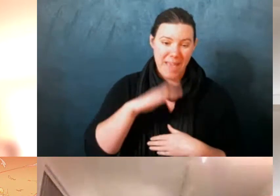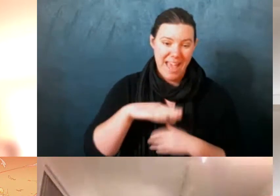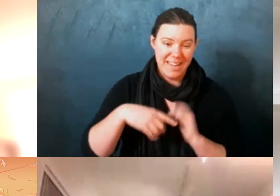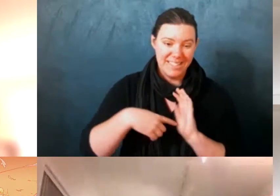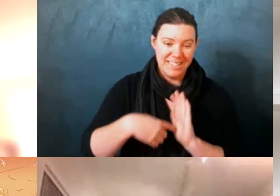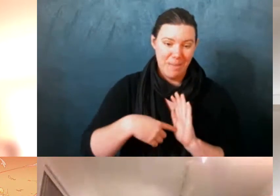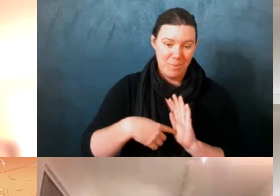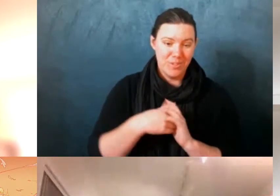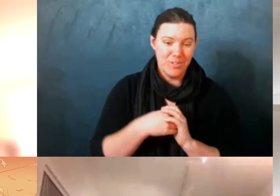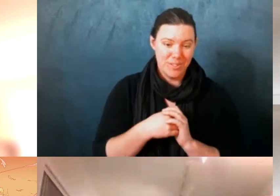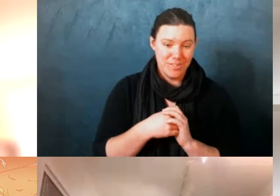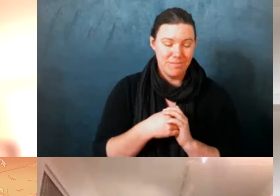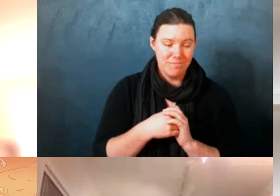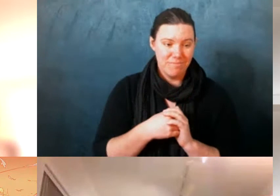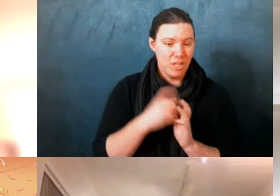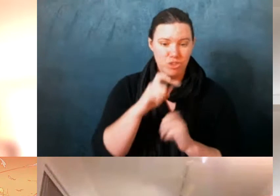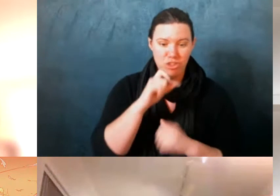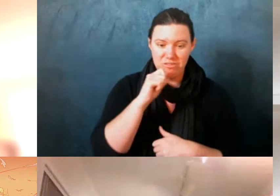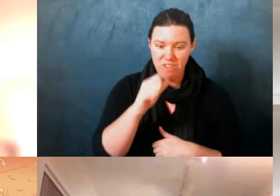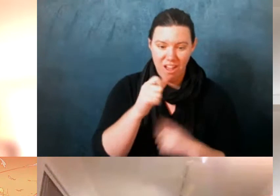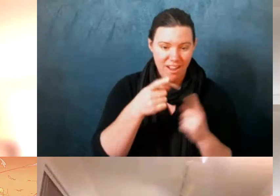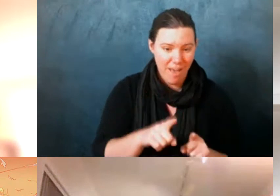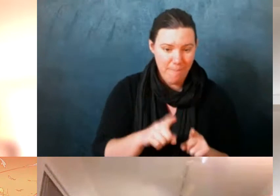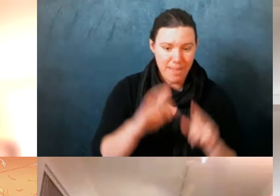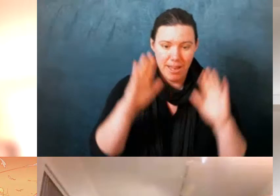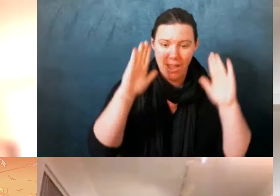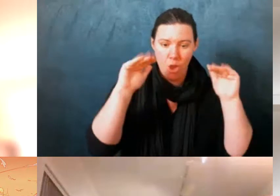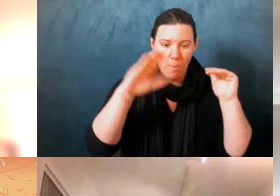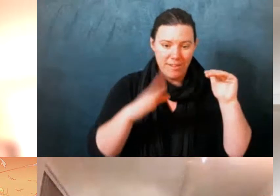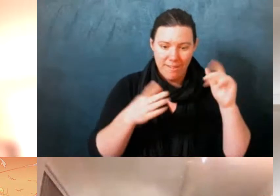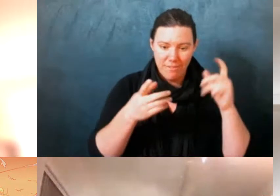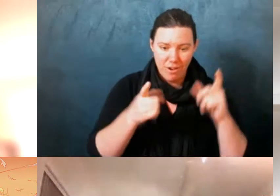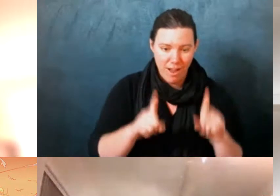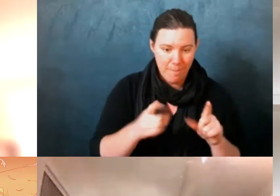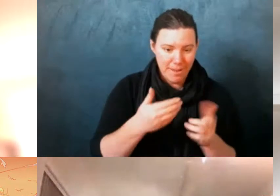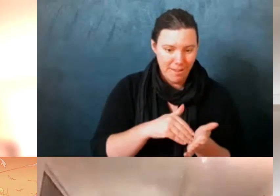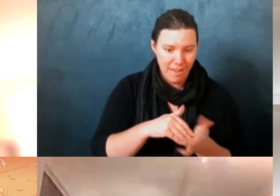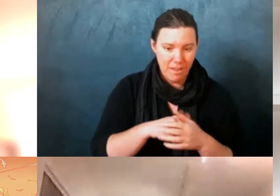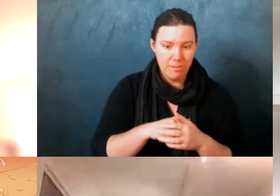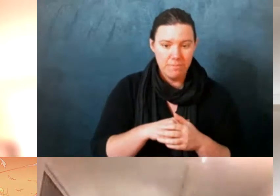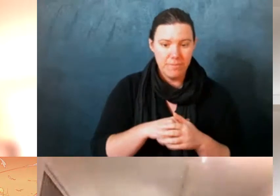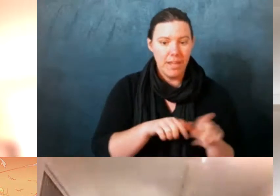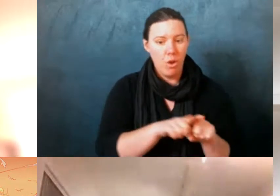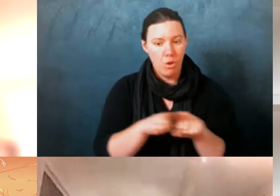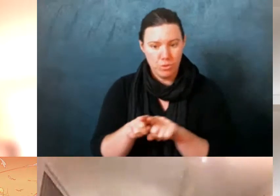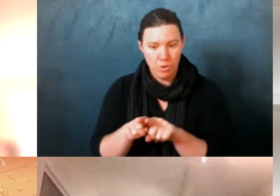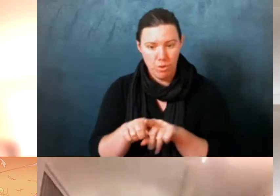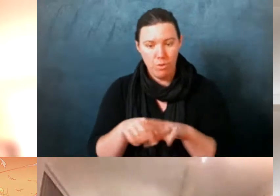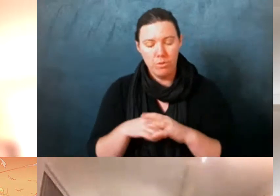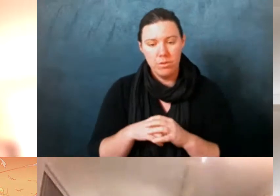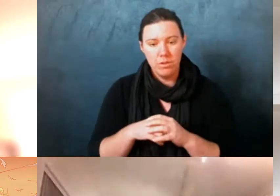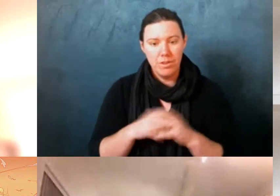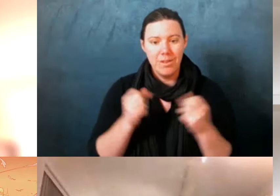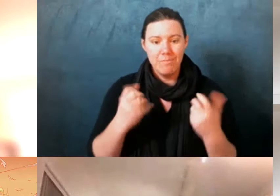and some things that shouldn't have happened, and I hope they never do again, but also there's a lot of really good people out there